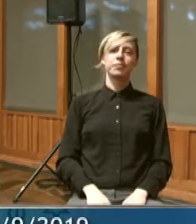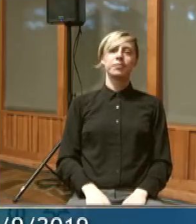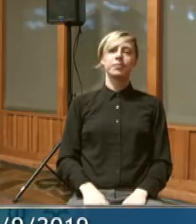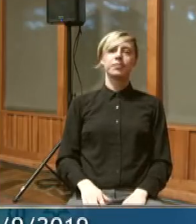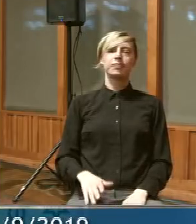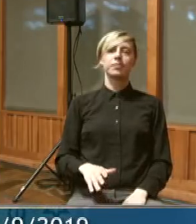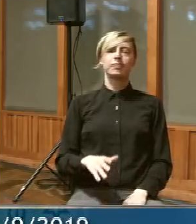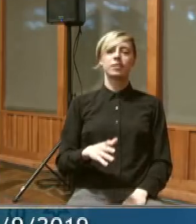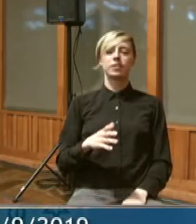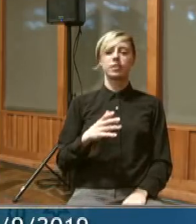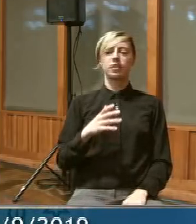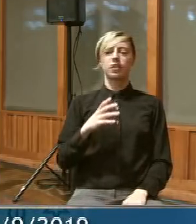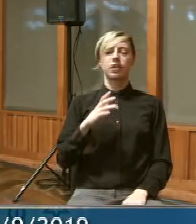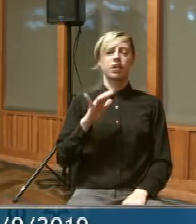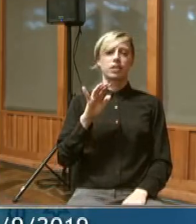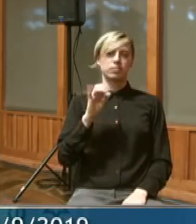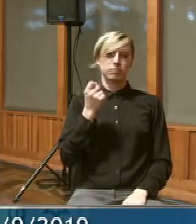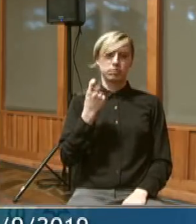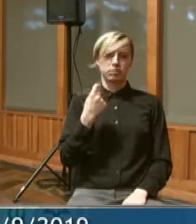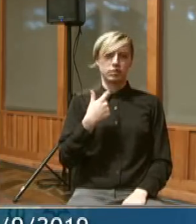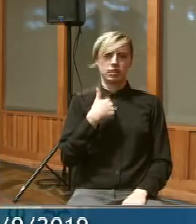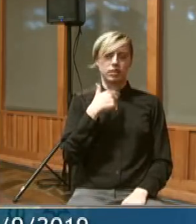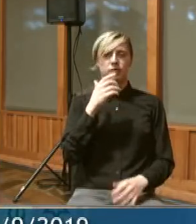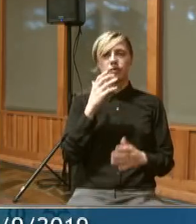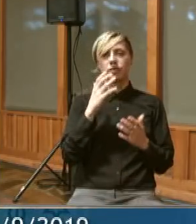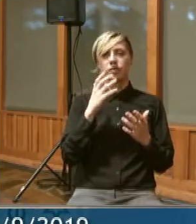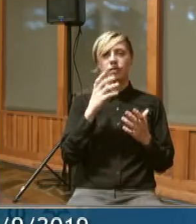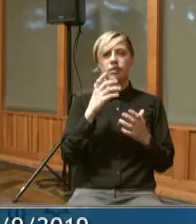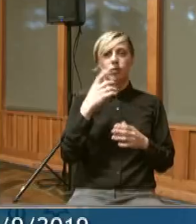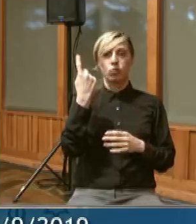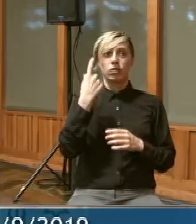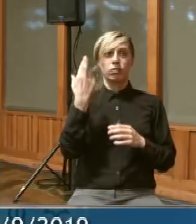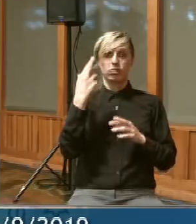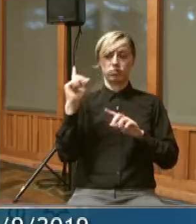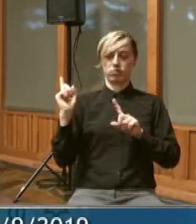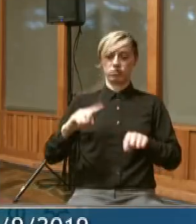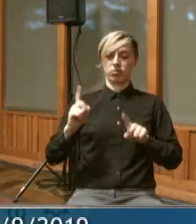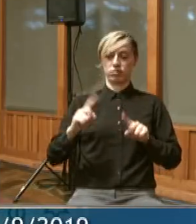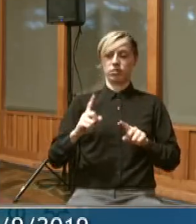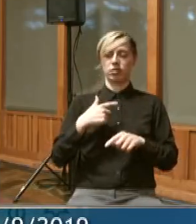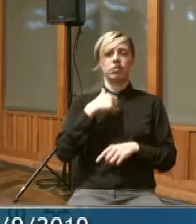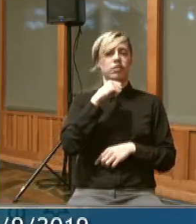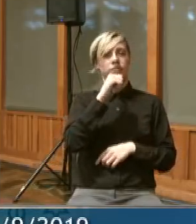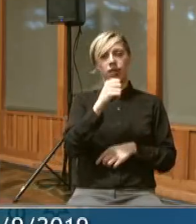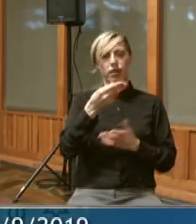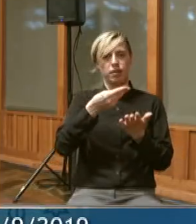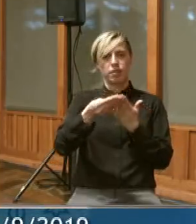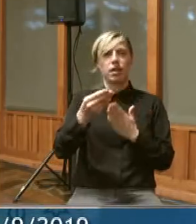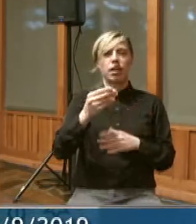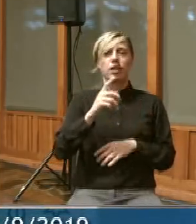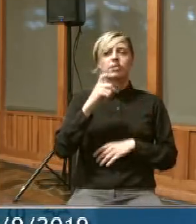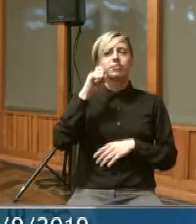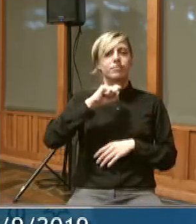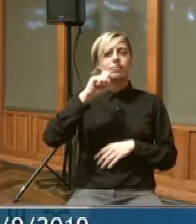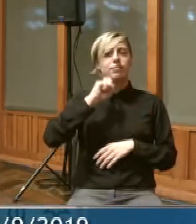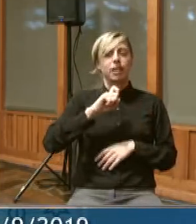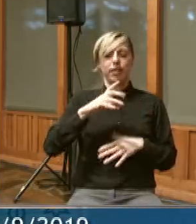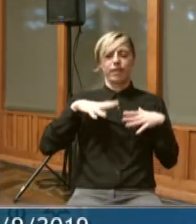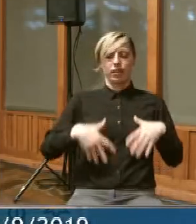LITTLE MORE VISIBLE. WE'RE TIRED OF WEARING THE GREEN VESTS BECAUSE IF I HAD KNOWN WE WERE GOING TO DO THIS MORE I